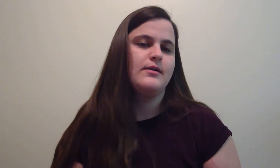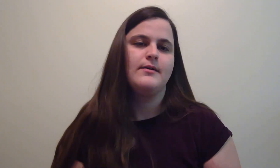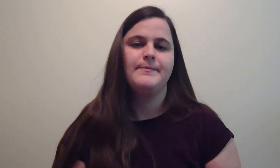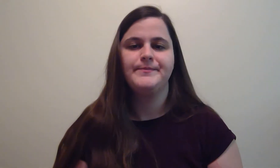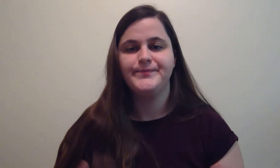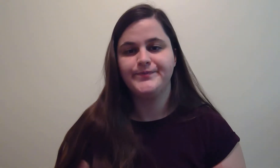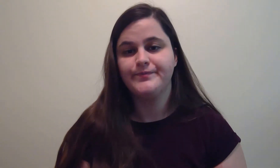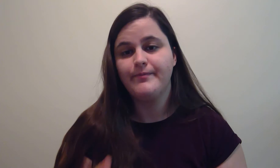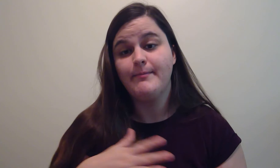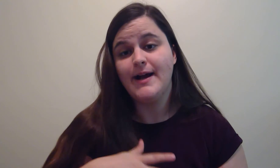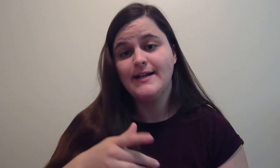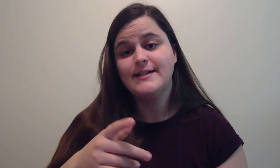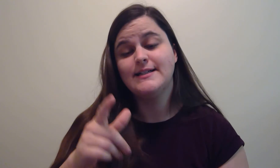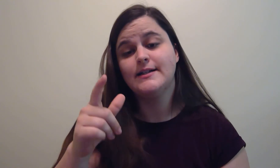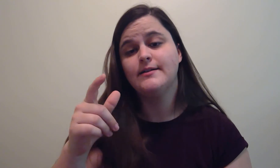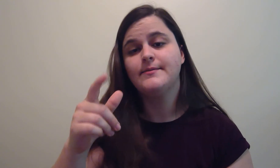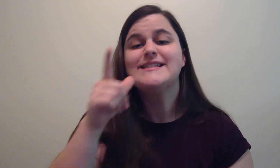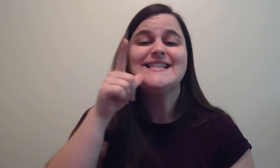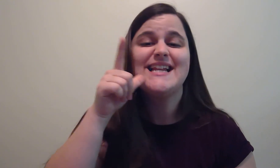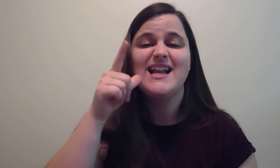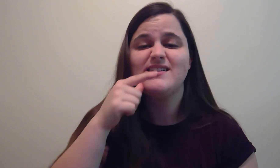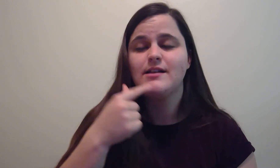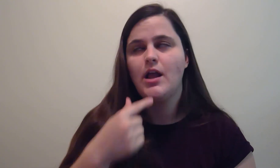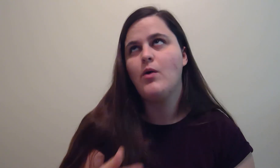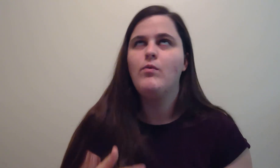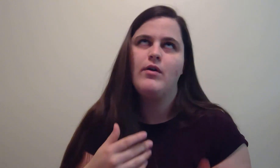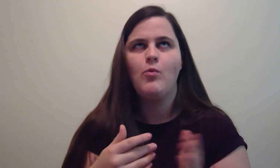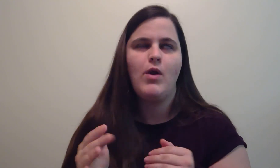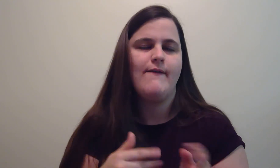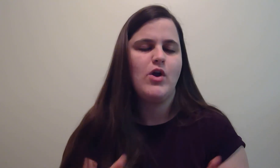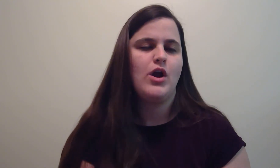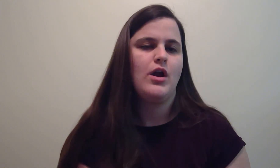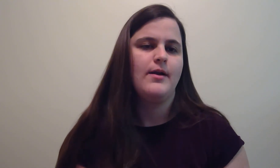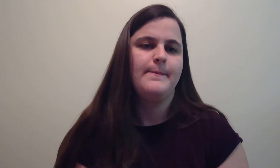You either, Lynetta. That is much too dangerous" my sister would roll her eyes and say, "as if."